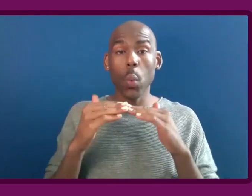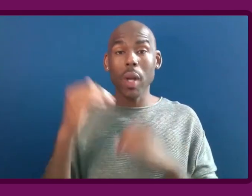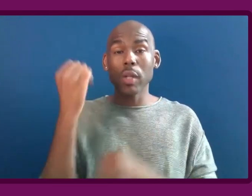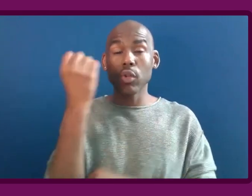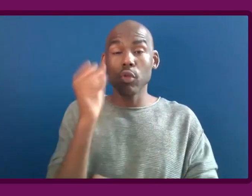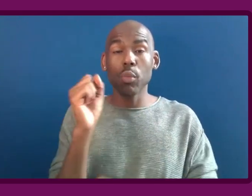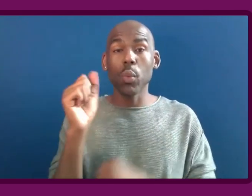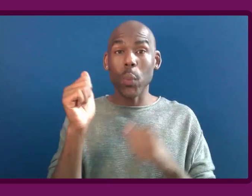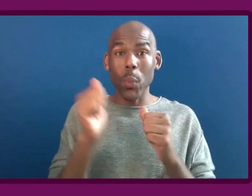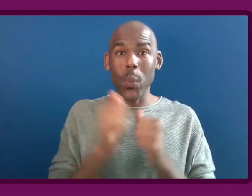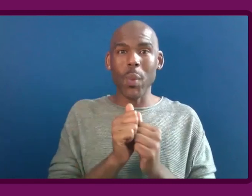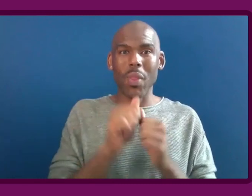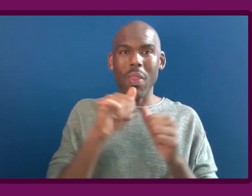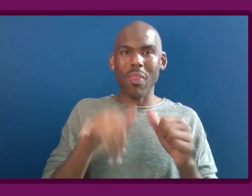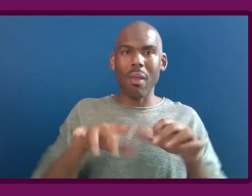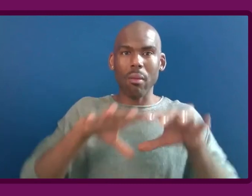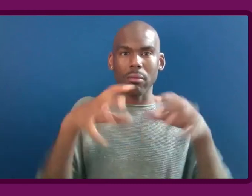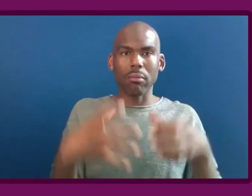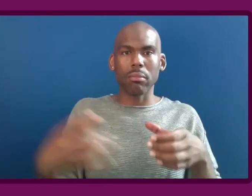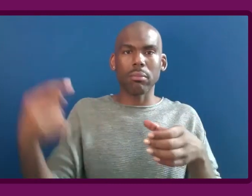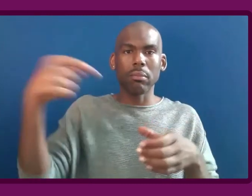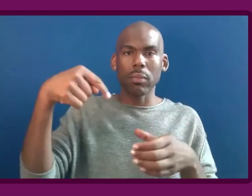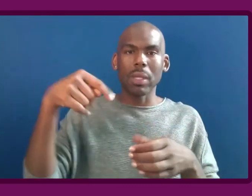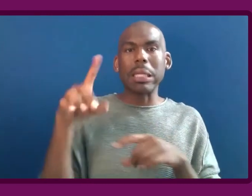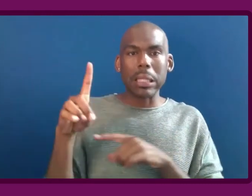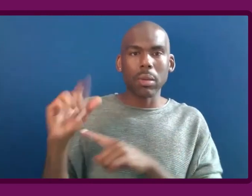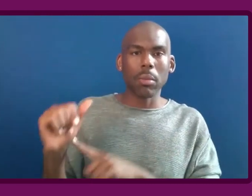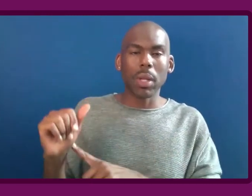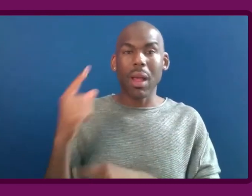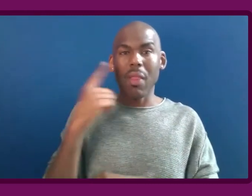hundred percent. I love the work that you're doing with your organization, Mexican Women With